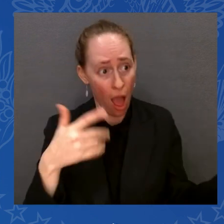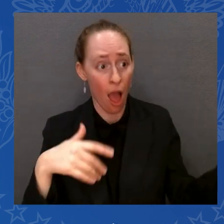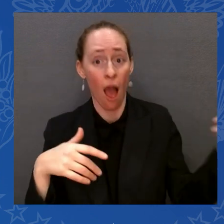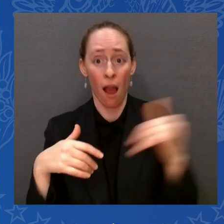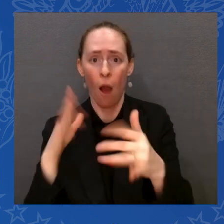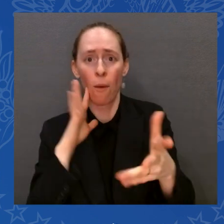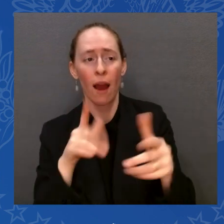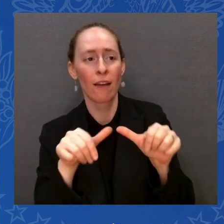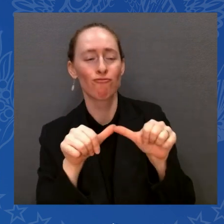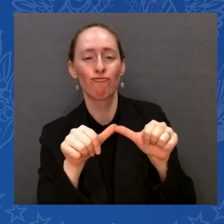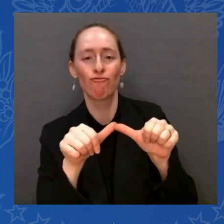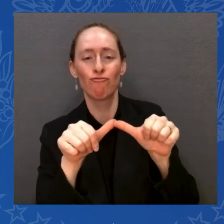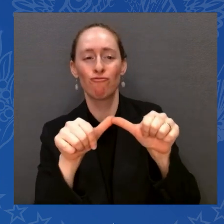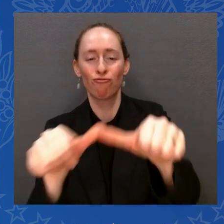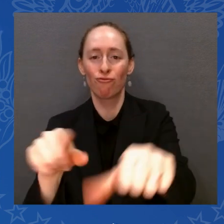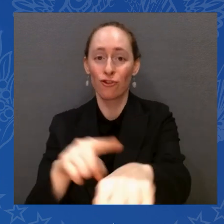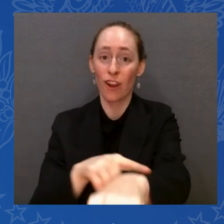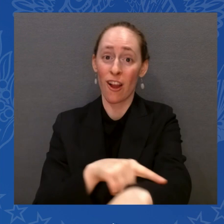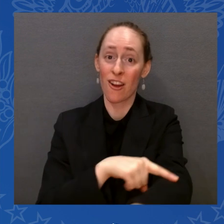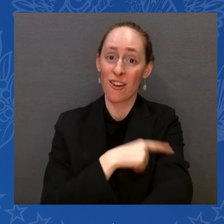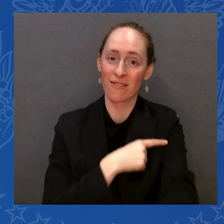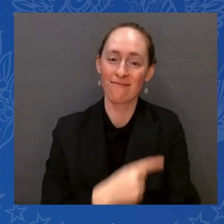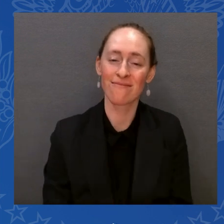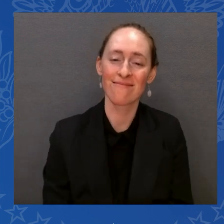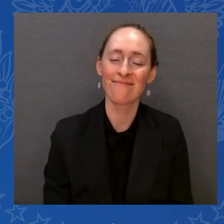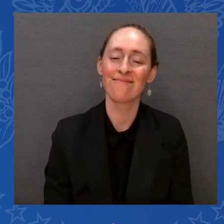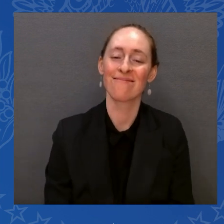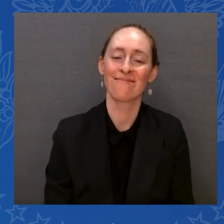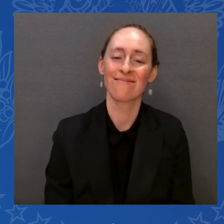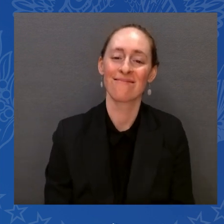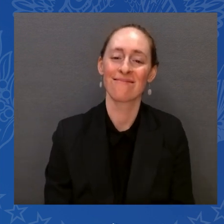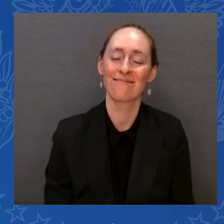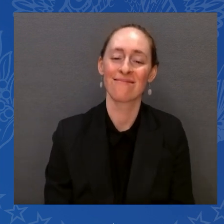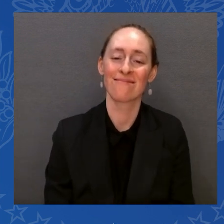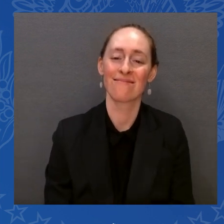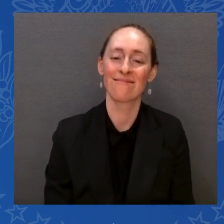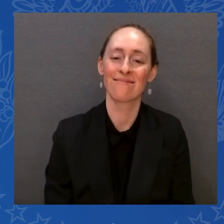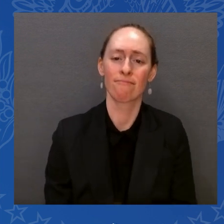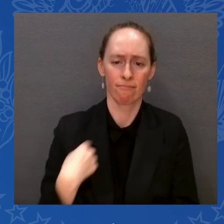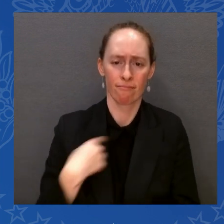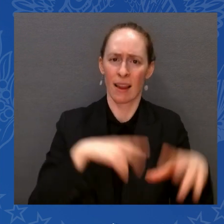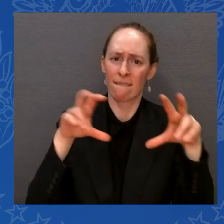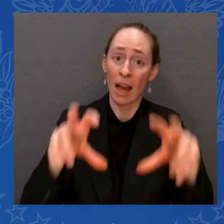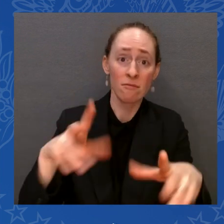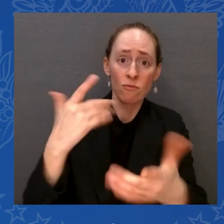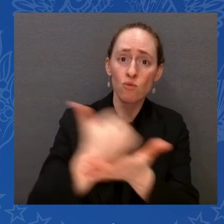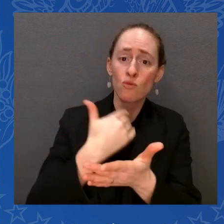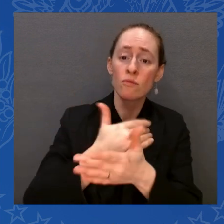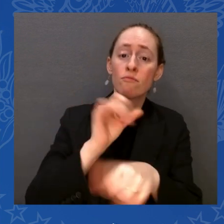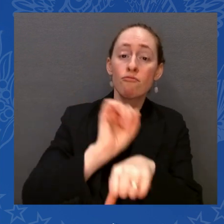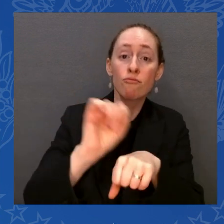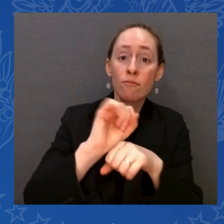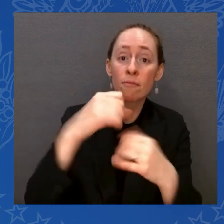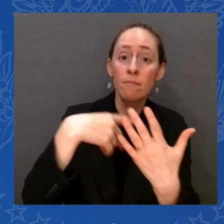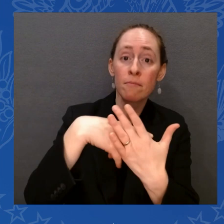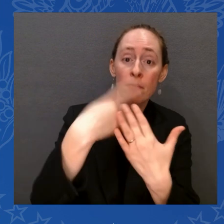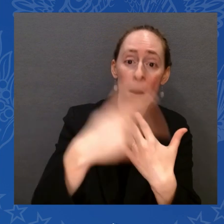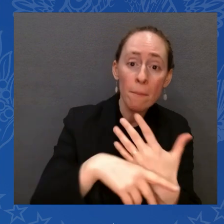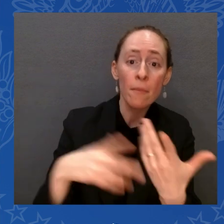we're funding workforce development programs, including 128 million here in Wisconsin -- dollars in Wisconsin, so American workers are prepared to compete